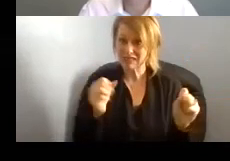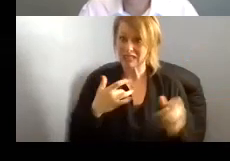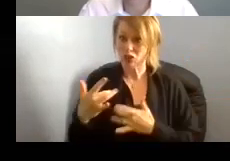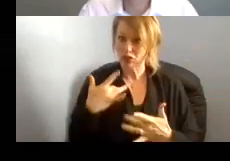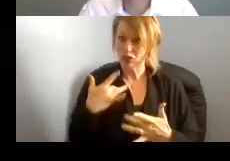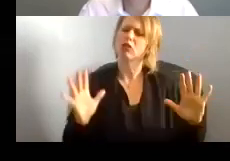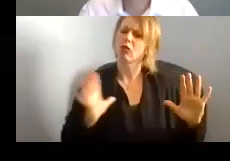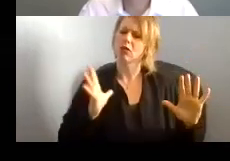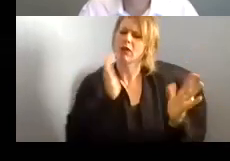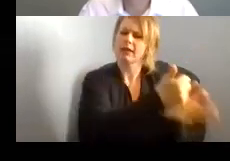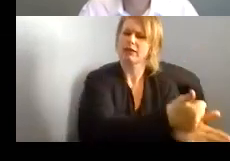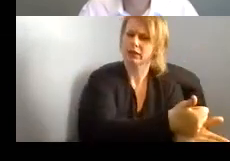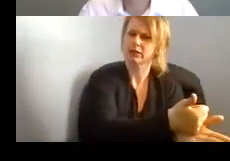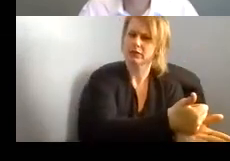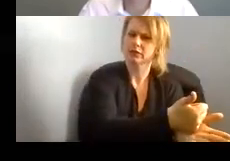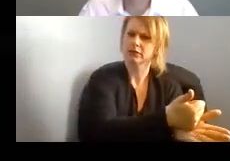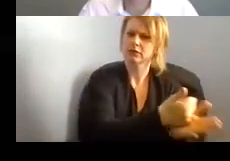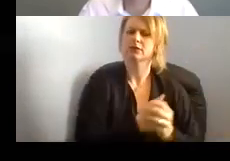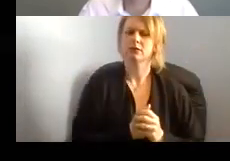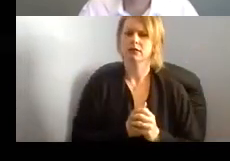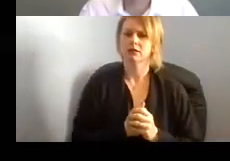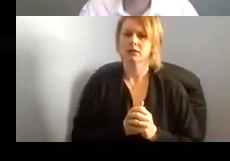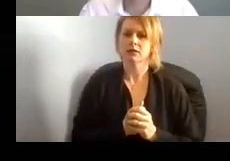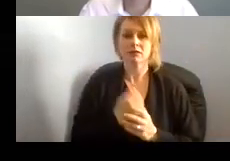But it is important to intervene when there is acute safety needs.